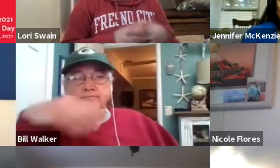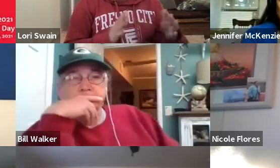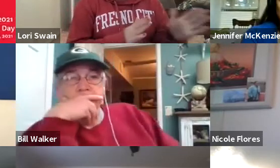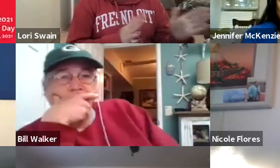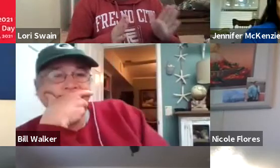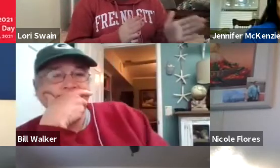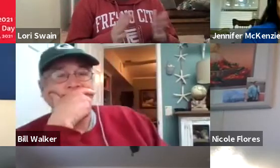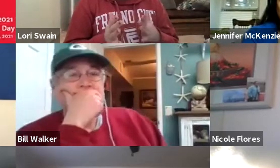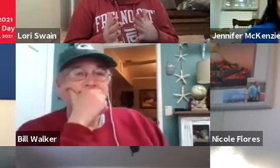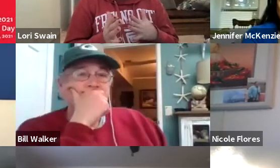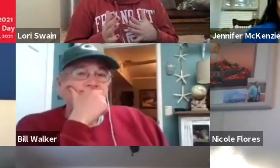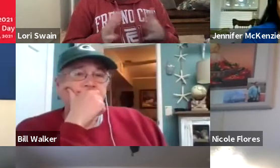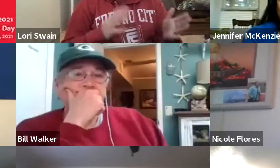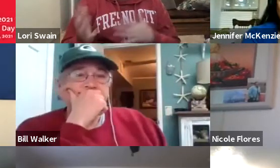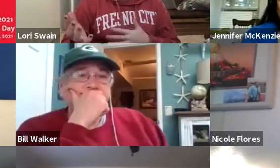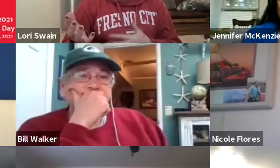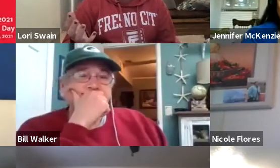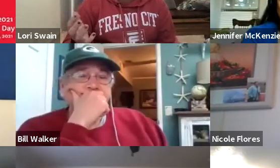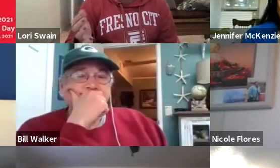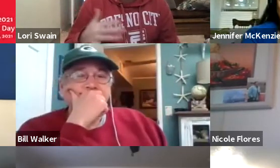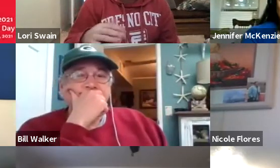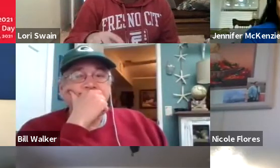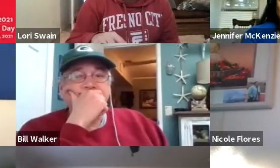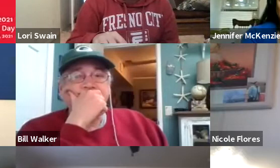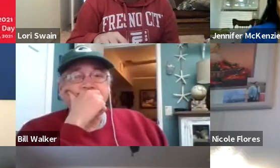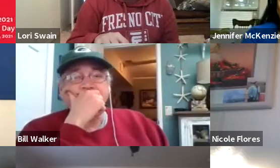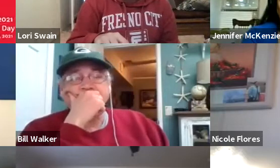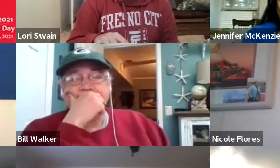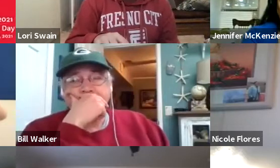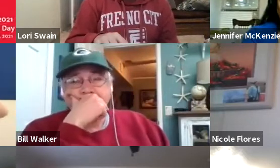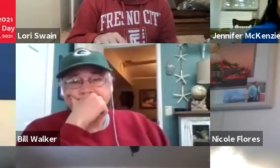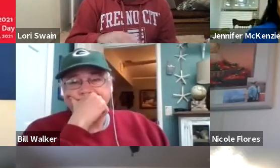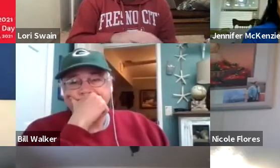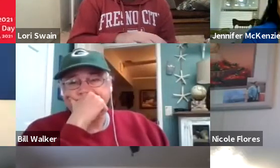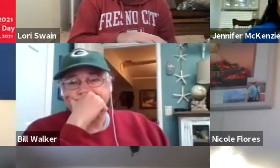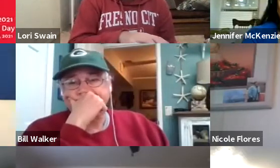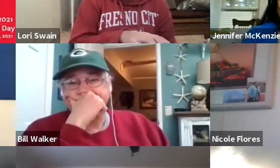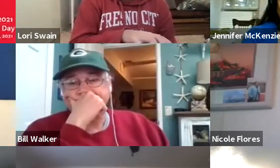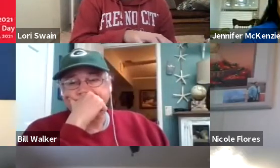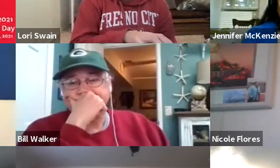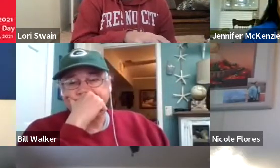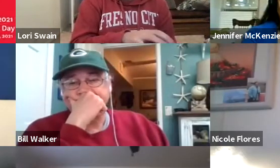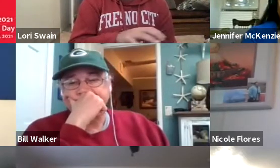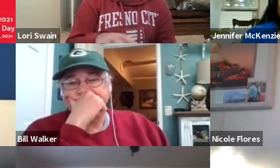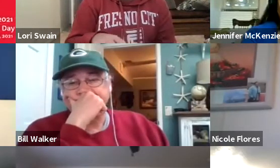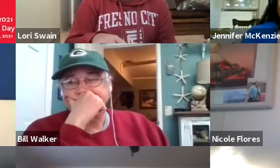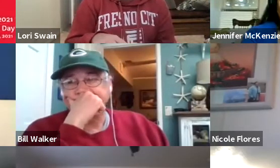bit of like the background now, more so than I did before I was on curriculum, but just talking to the to the departments and the